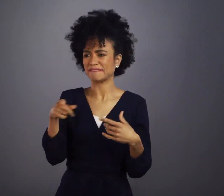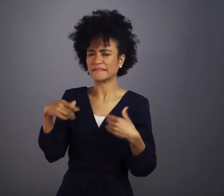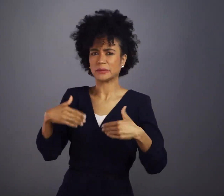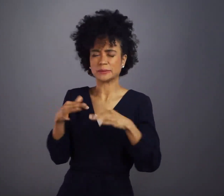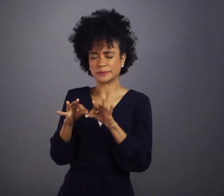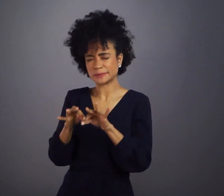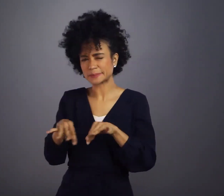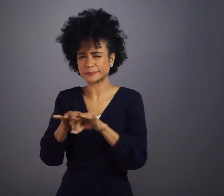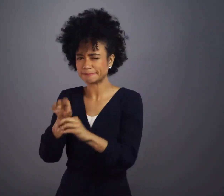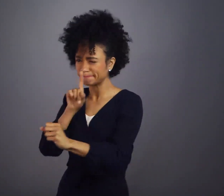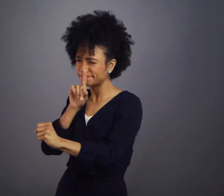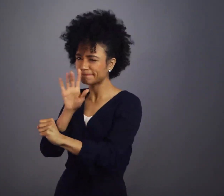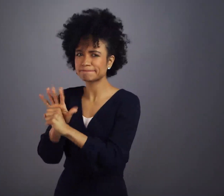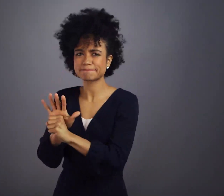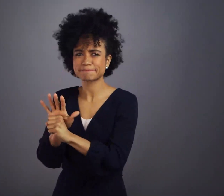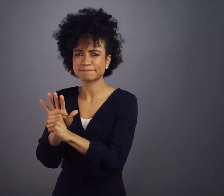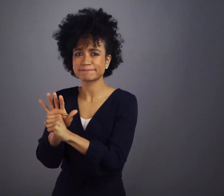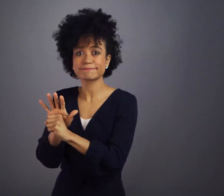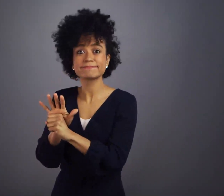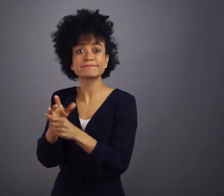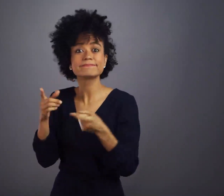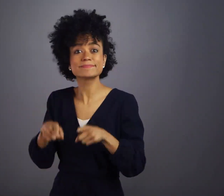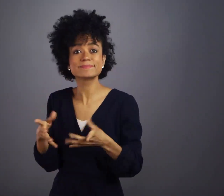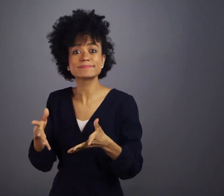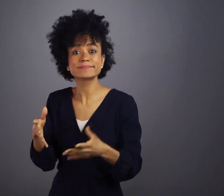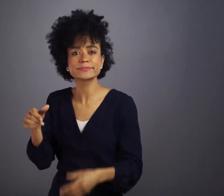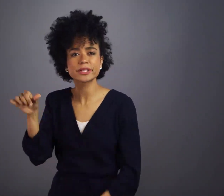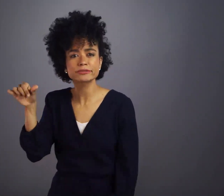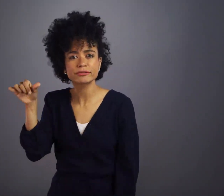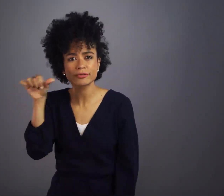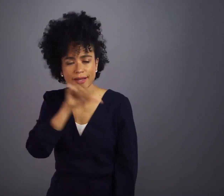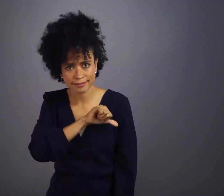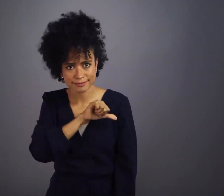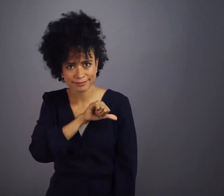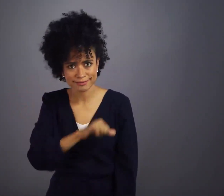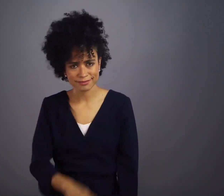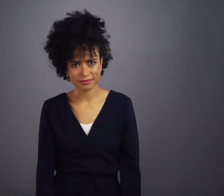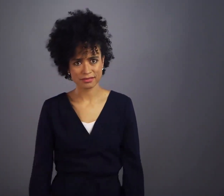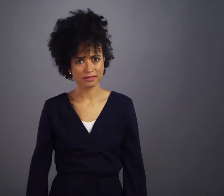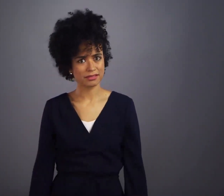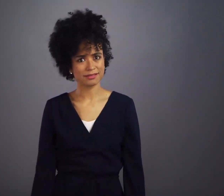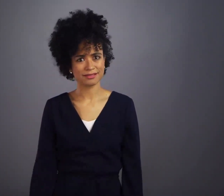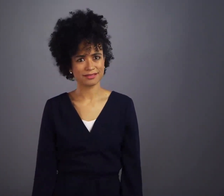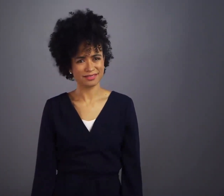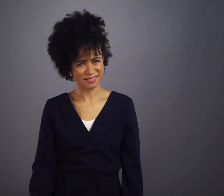particularly when some important decision must be made or engagement kept.